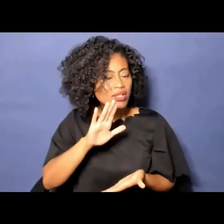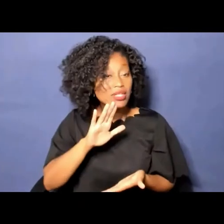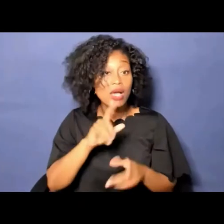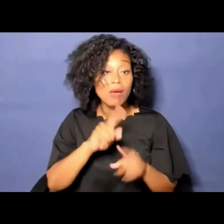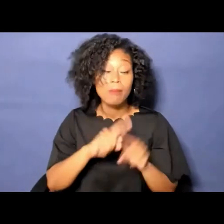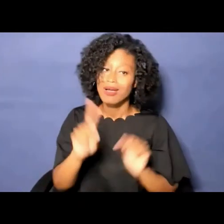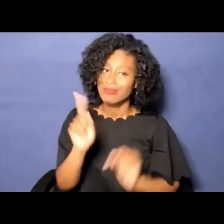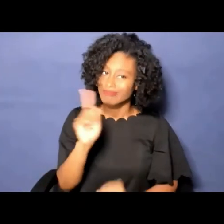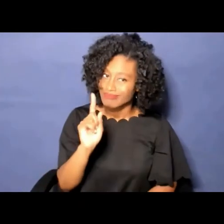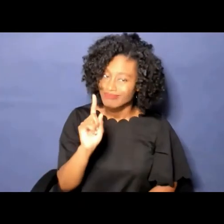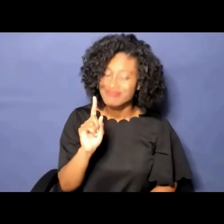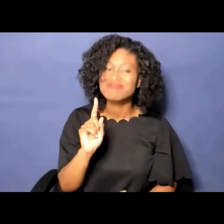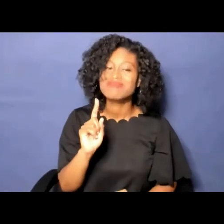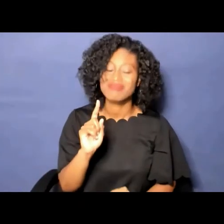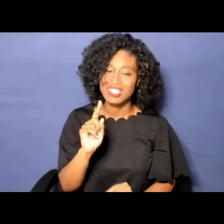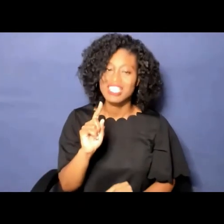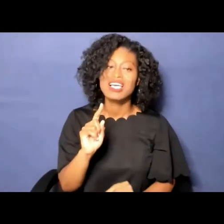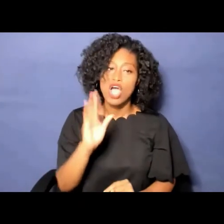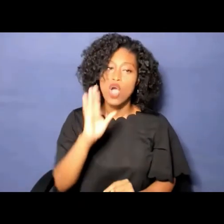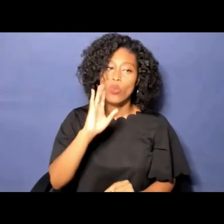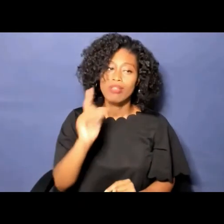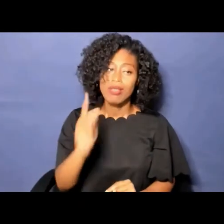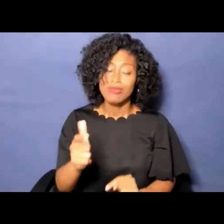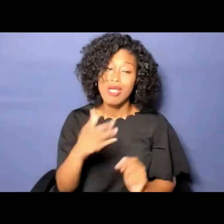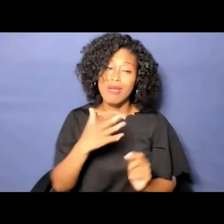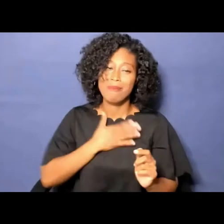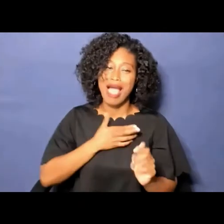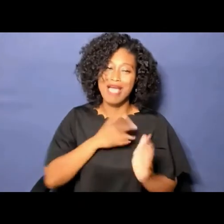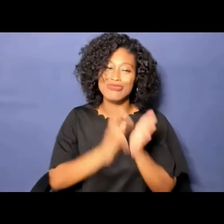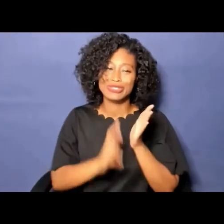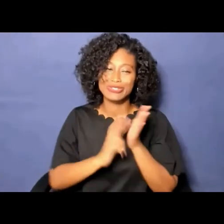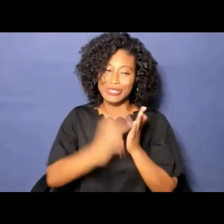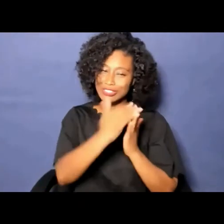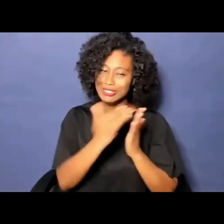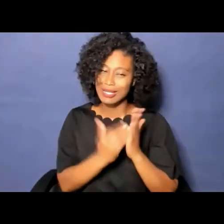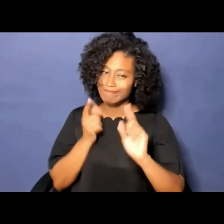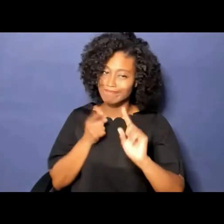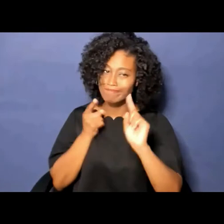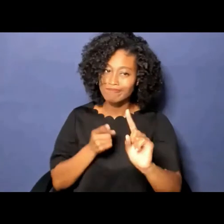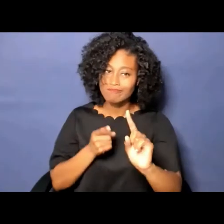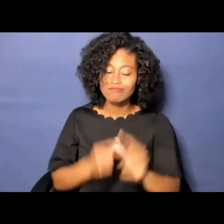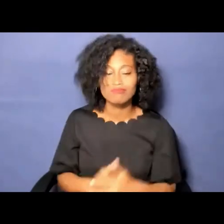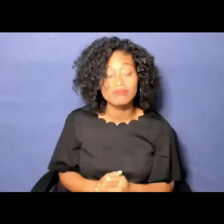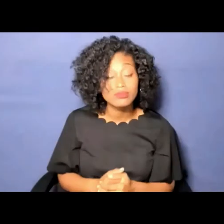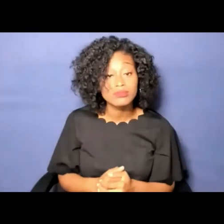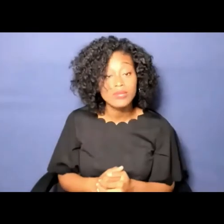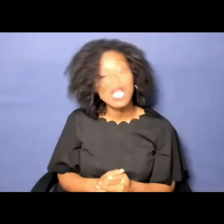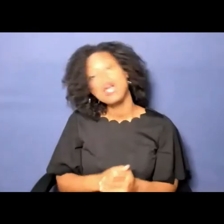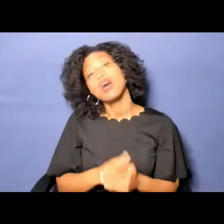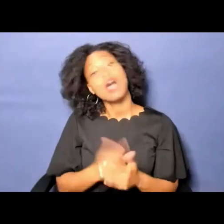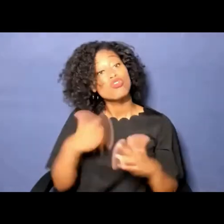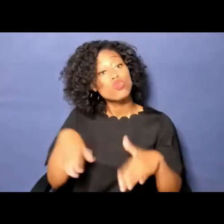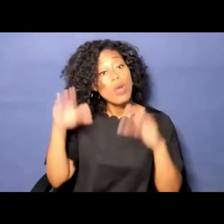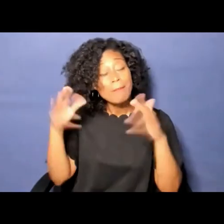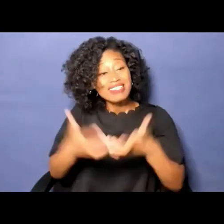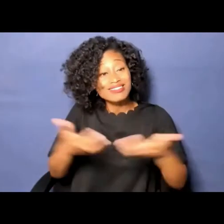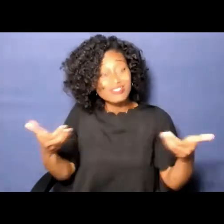later? Research agenda? Growing up in a segregated school and residential environment, I learned